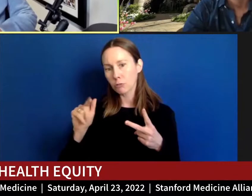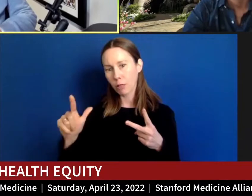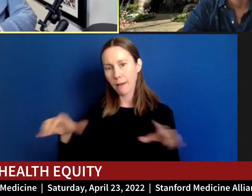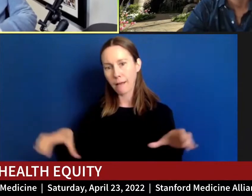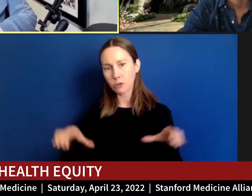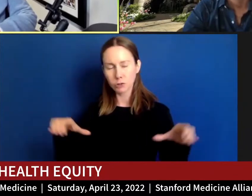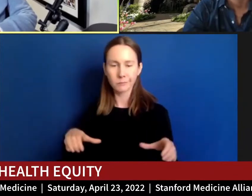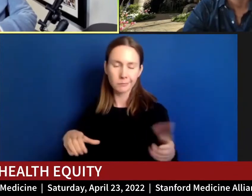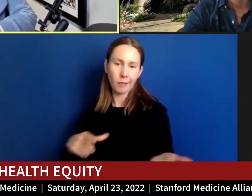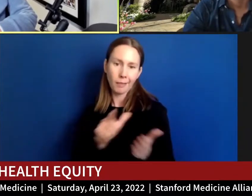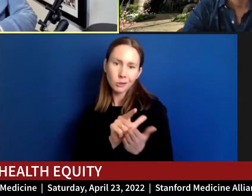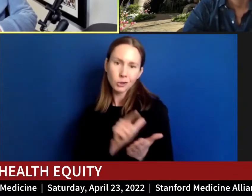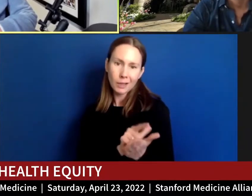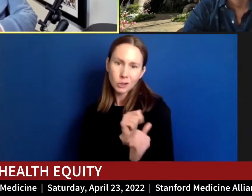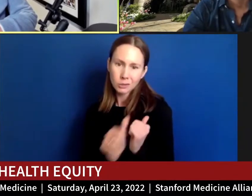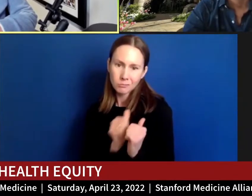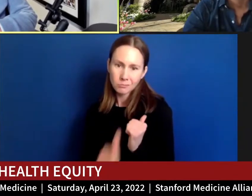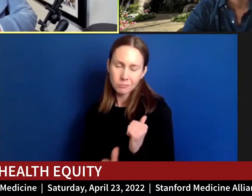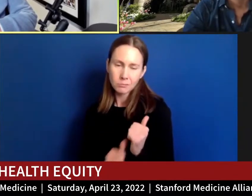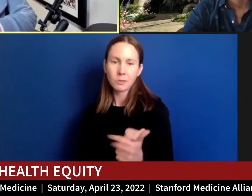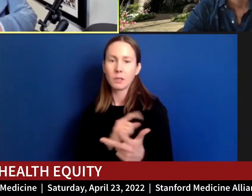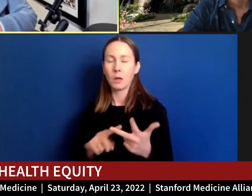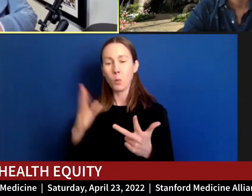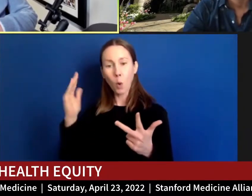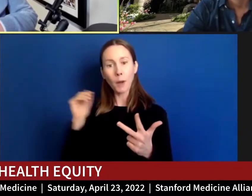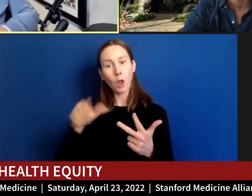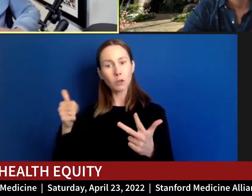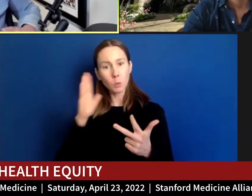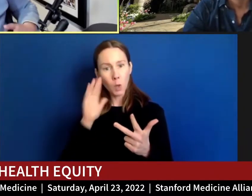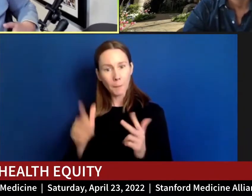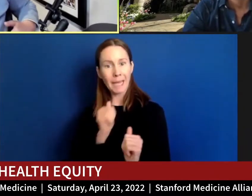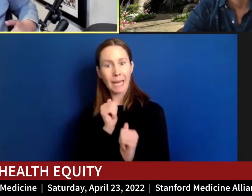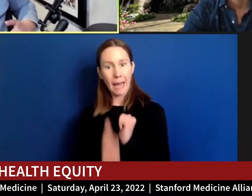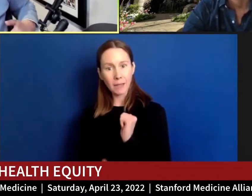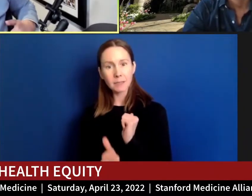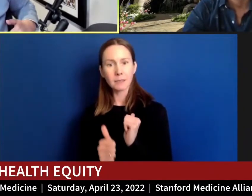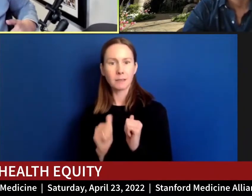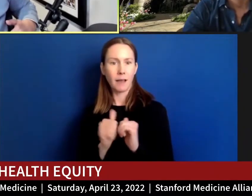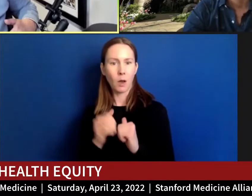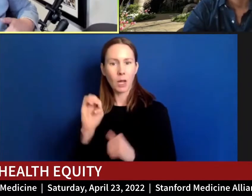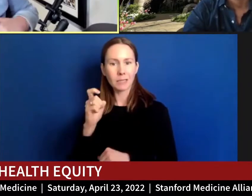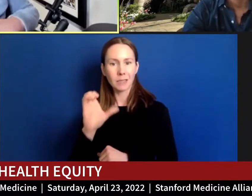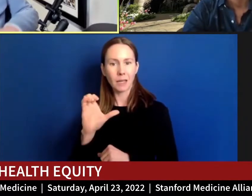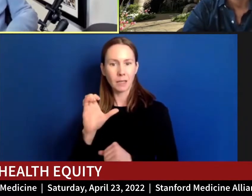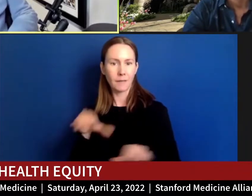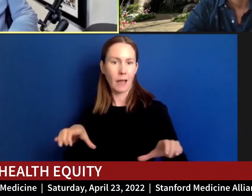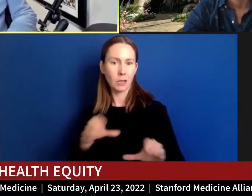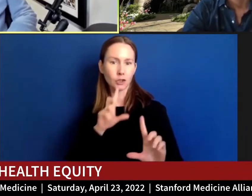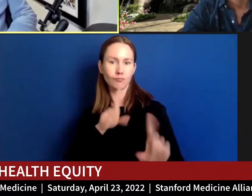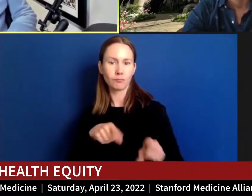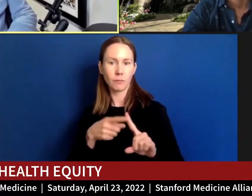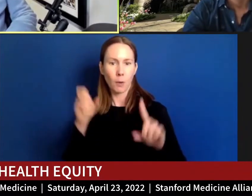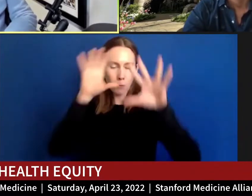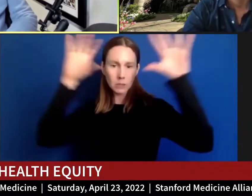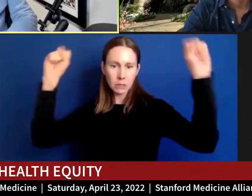we're hoping will be enacted by way of executive action by the president and the administration.